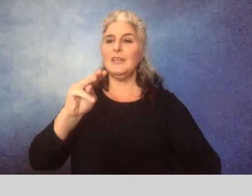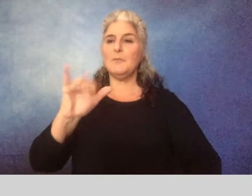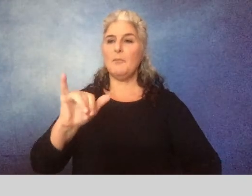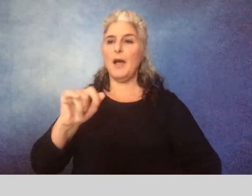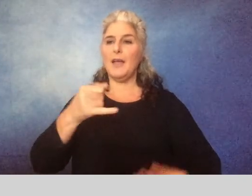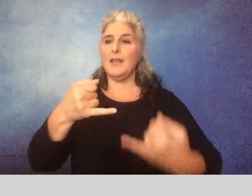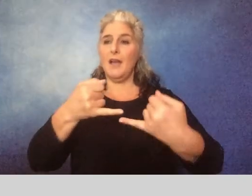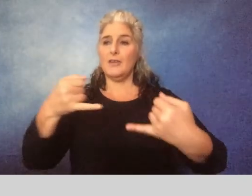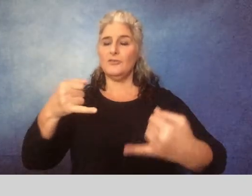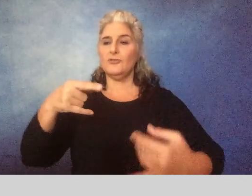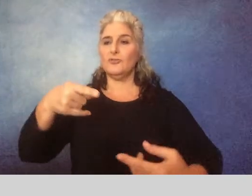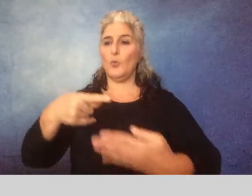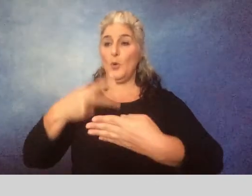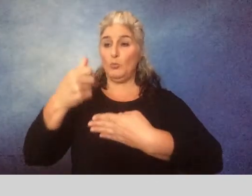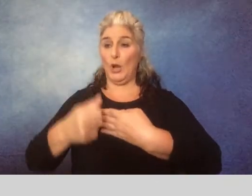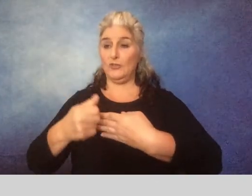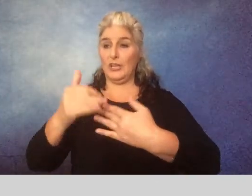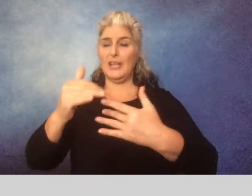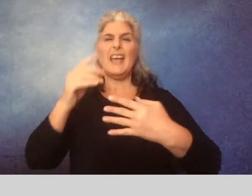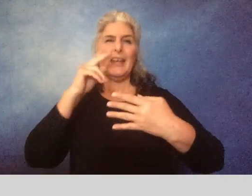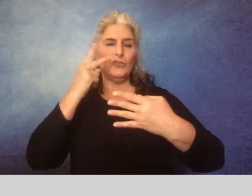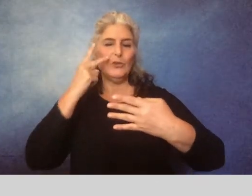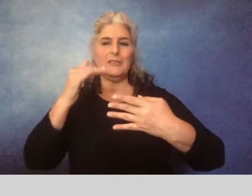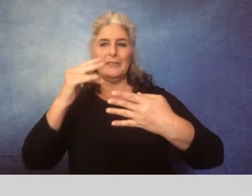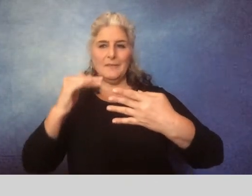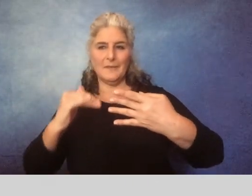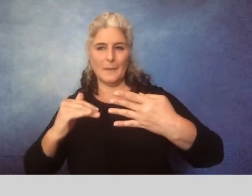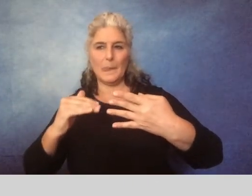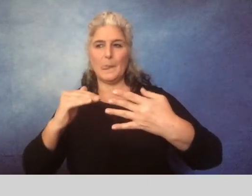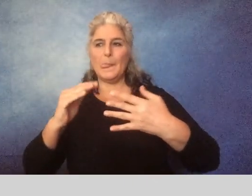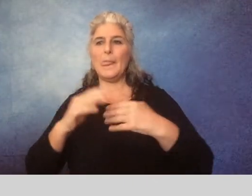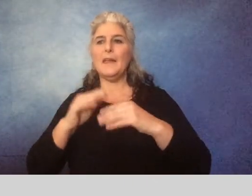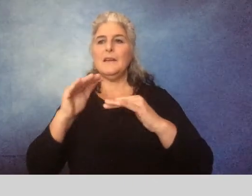Then if you continue down the line, there's a "Readme" needed for projects.